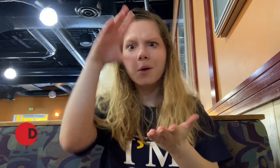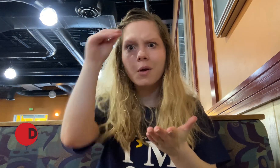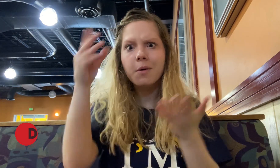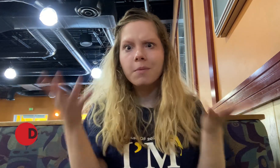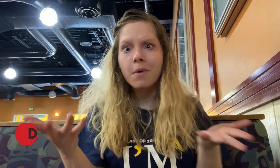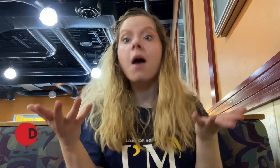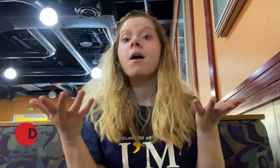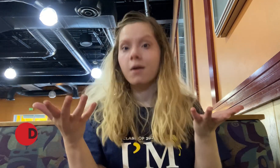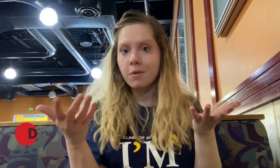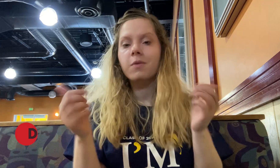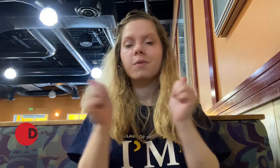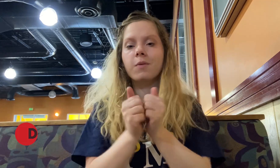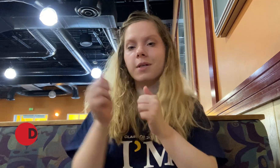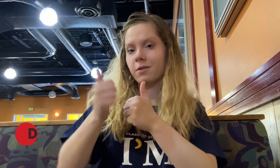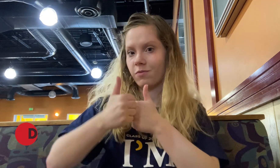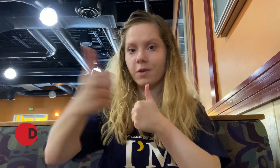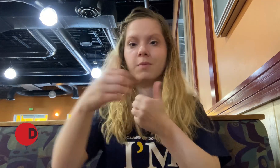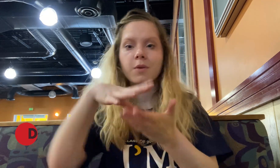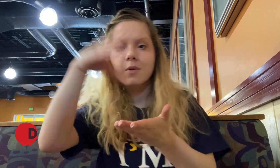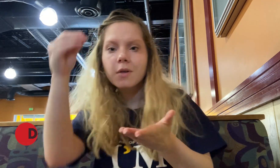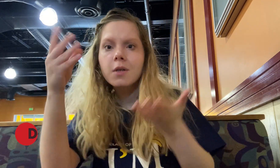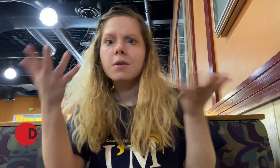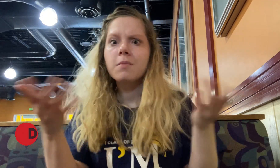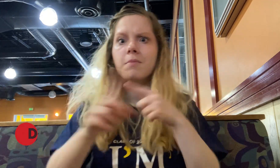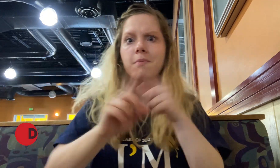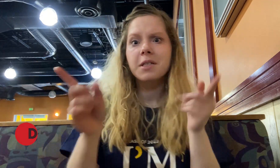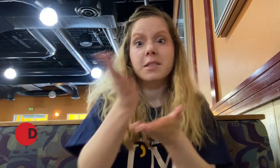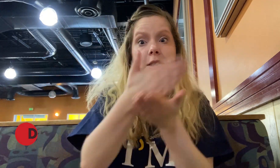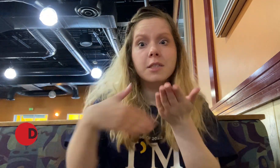online learning and how do we gain access to learning?